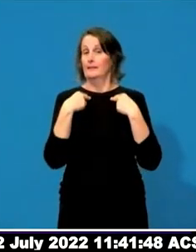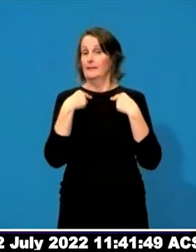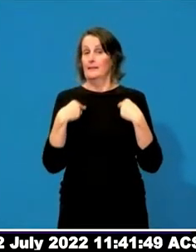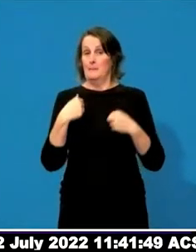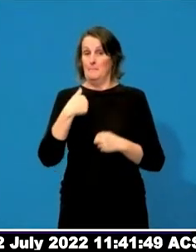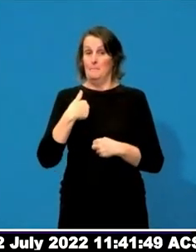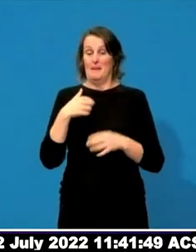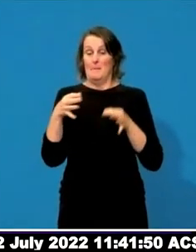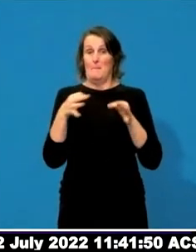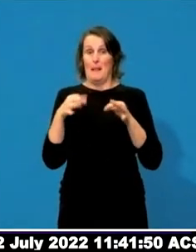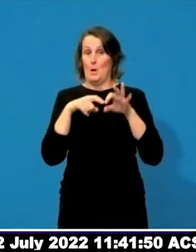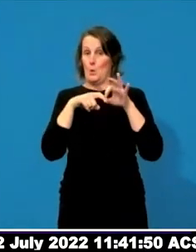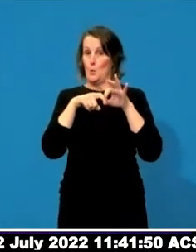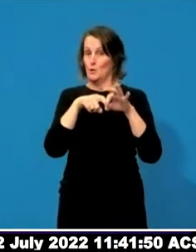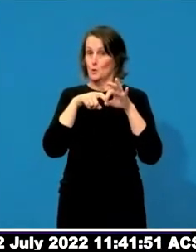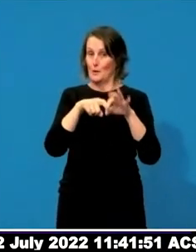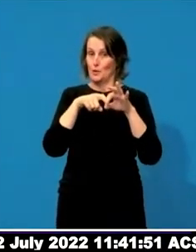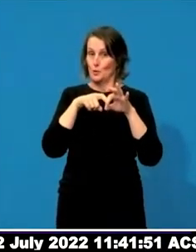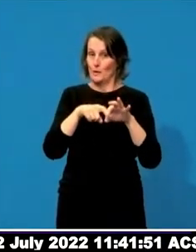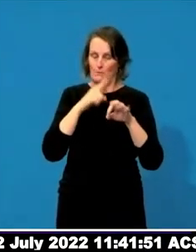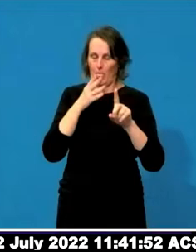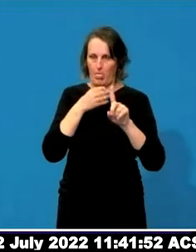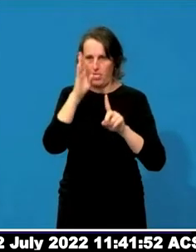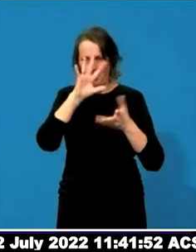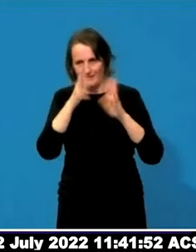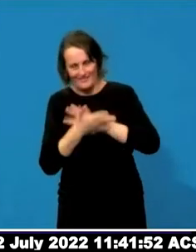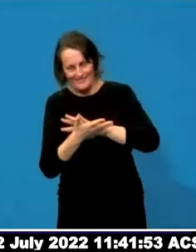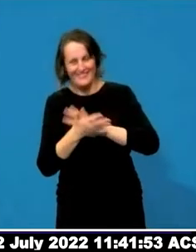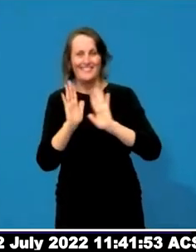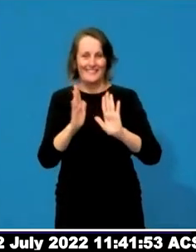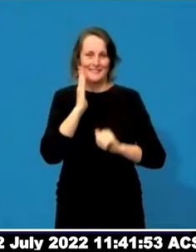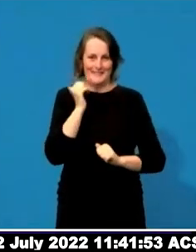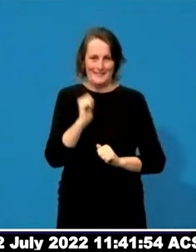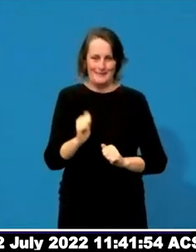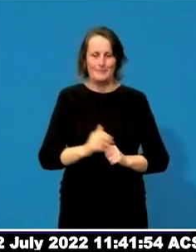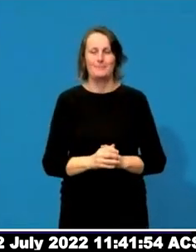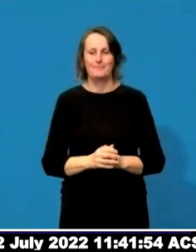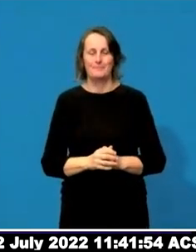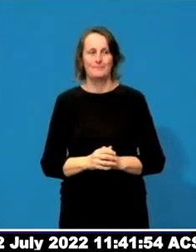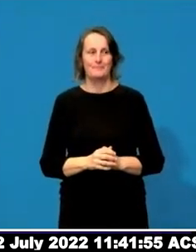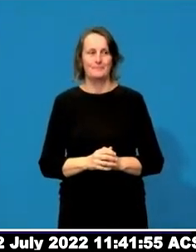and Counsel Assisting die on the secular altar of the Chair's intervention